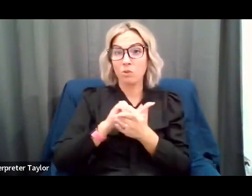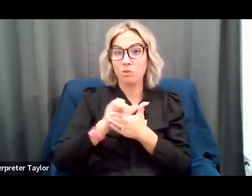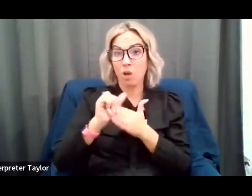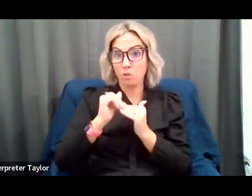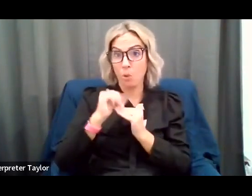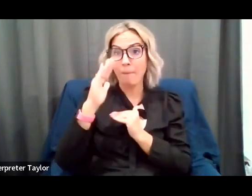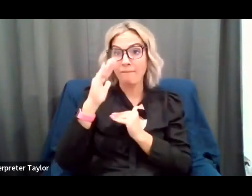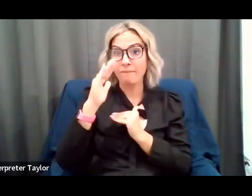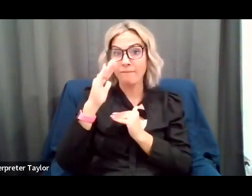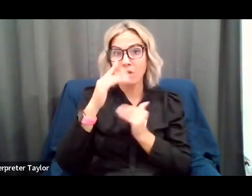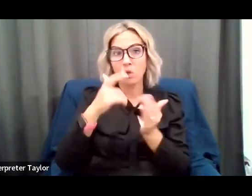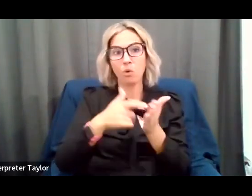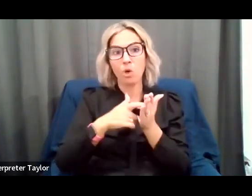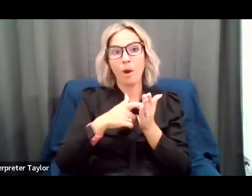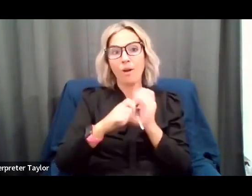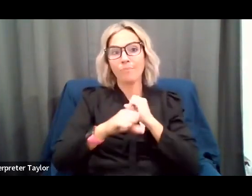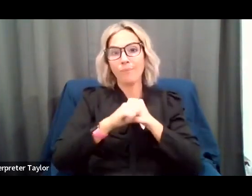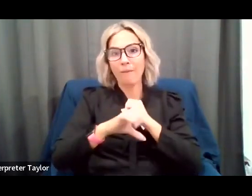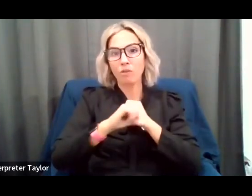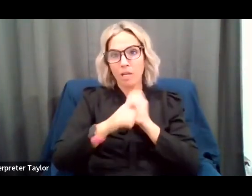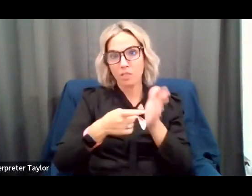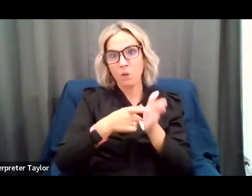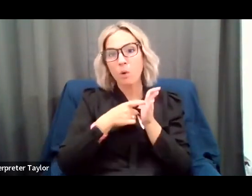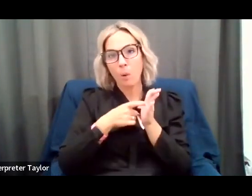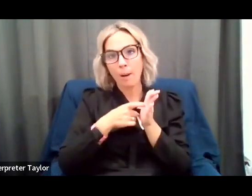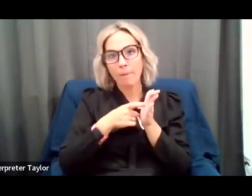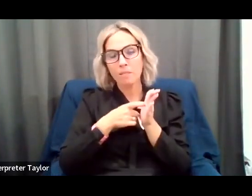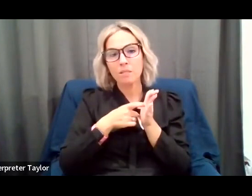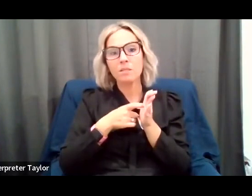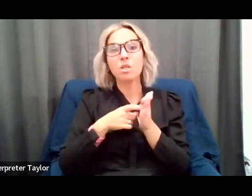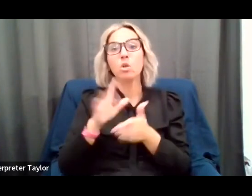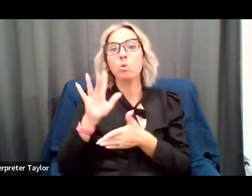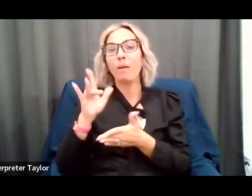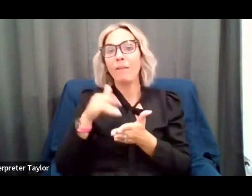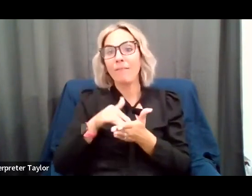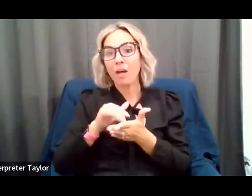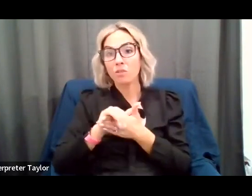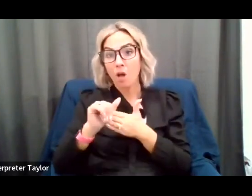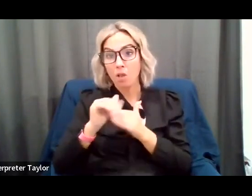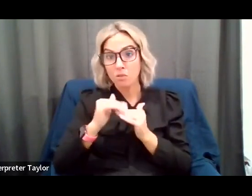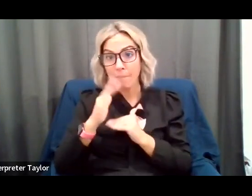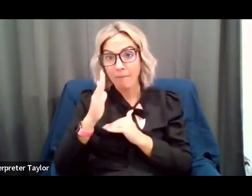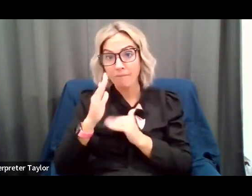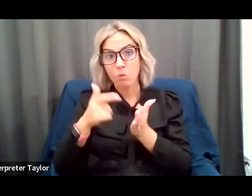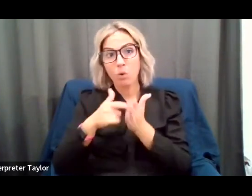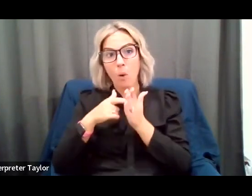Those would require advertising requirements. Uh, $25,000 or more, those projects require Bonds.